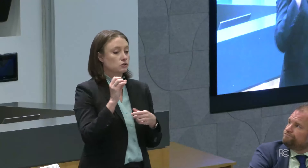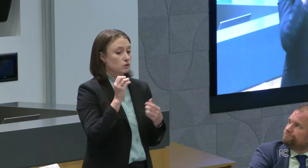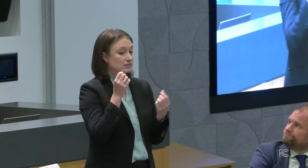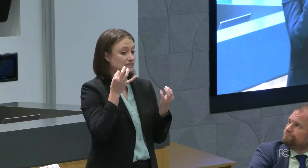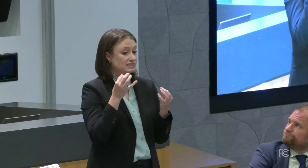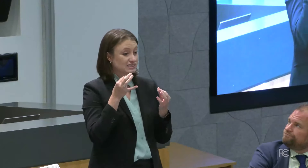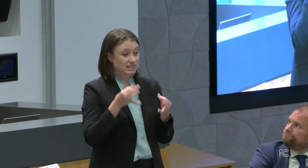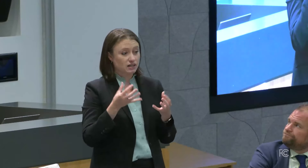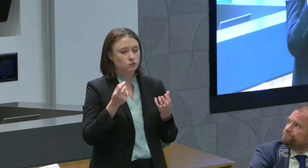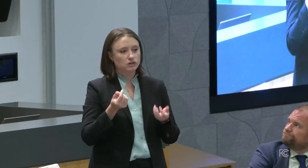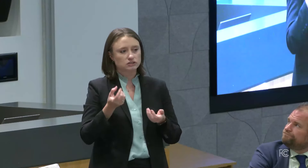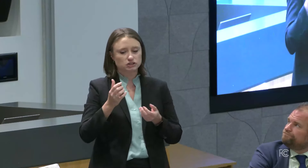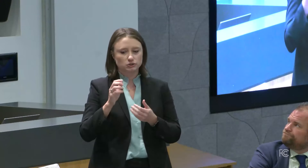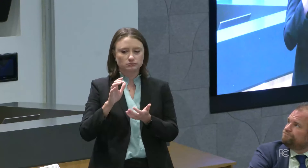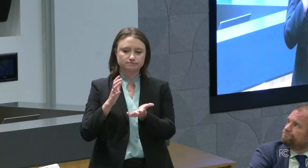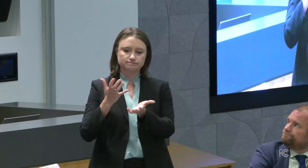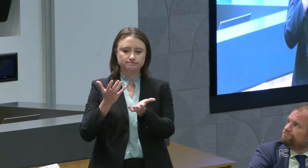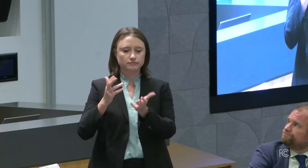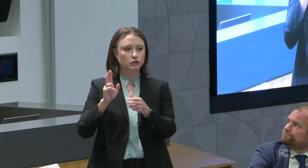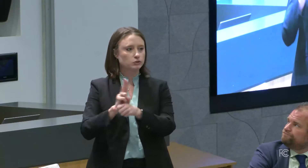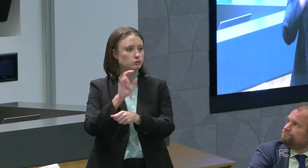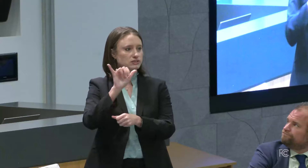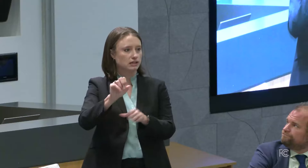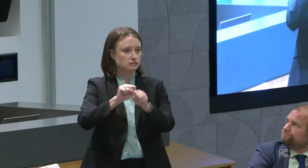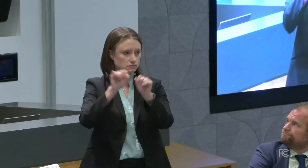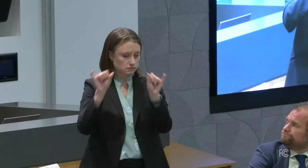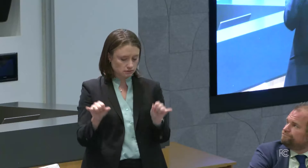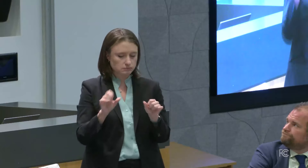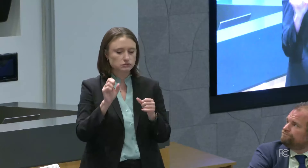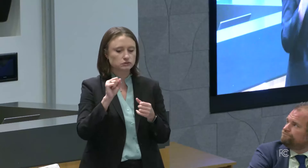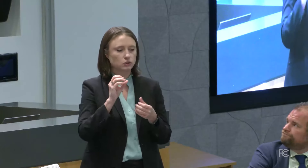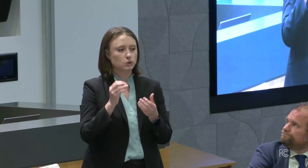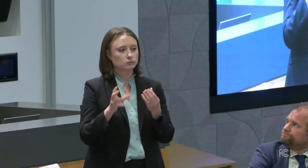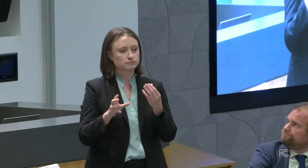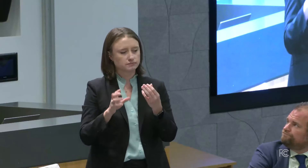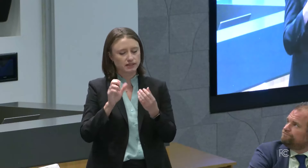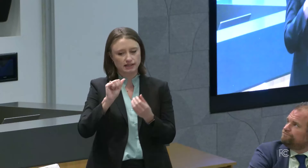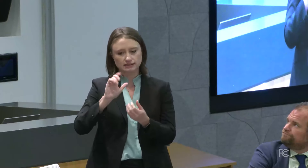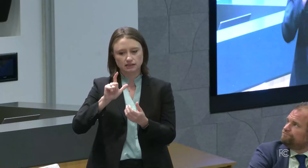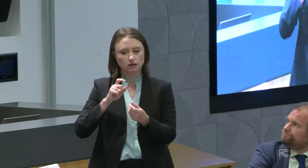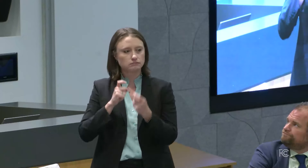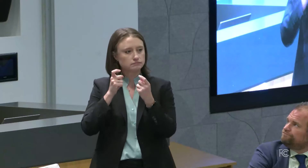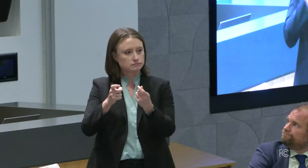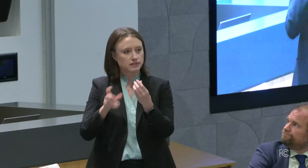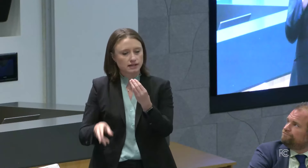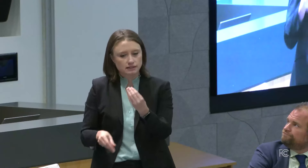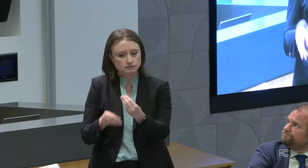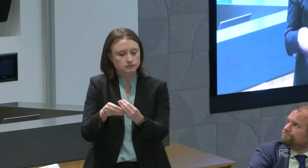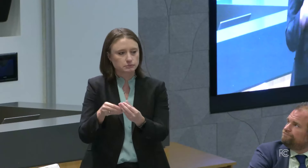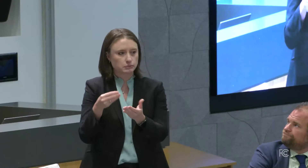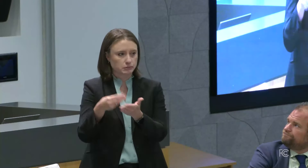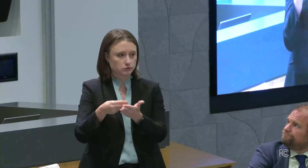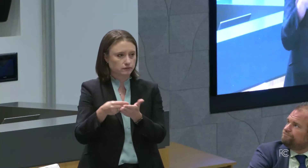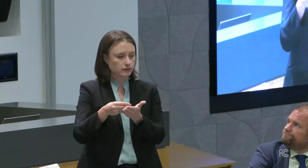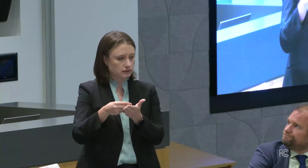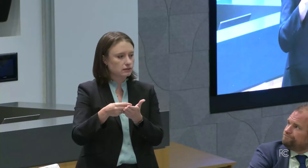WITH MEDICARE AND UNDERSTANDING ALL OF THE INTRICACIES OF IT SO THAT'S THE ELDERCARE LOCATOR HOTLINE THAT WE'VE HAD IN PLACE FOR A LONG TIME.